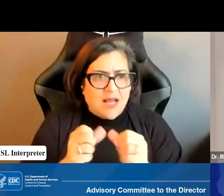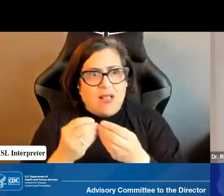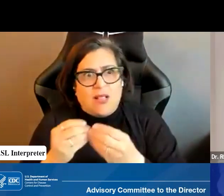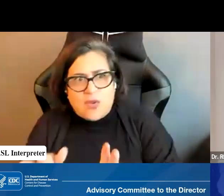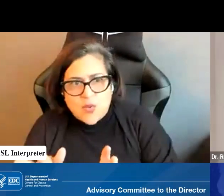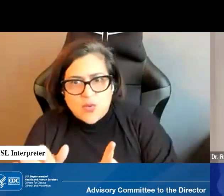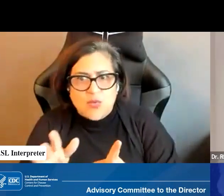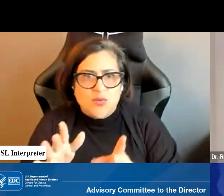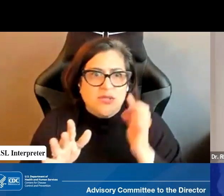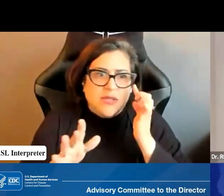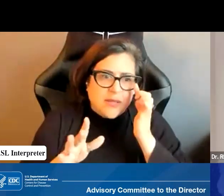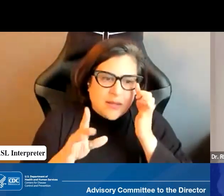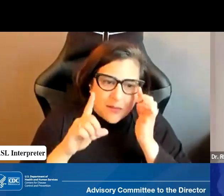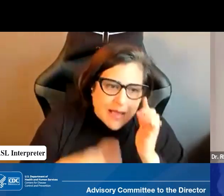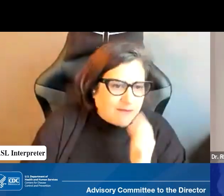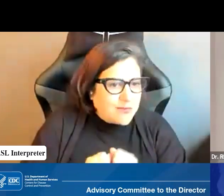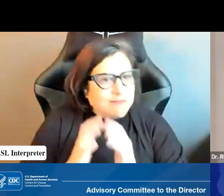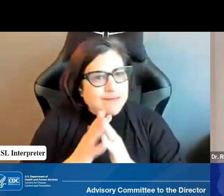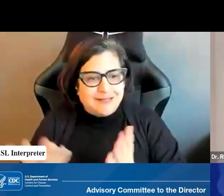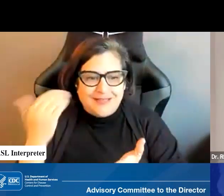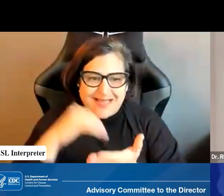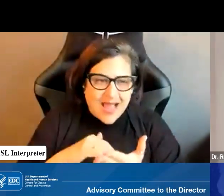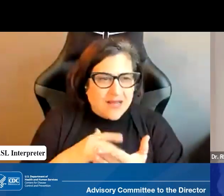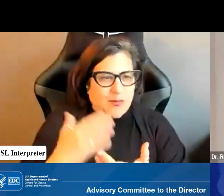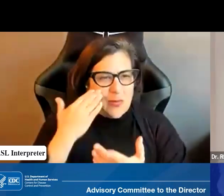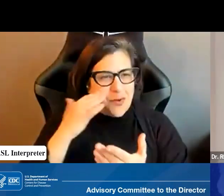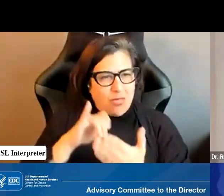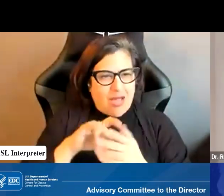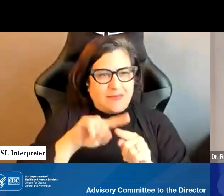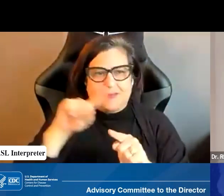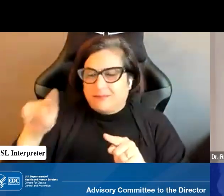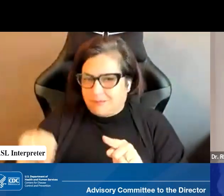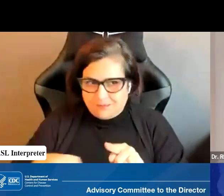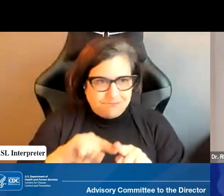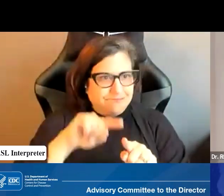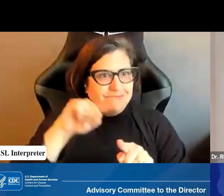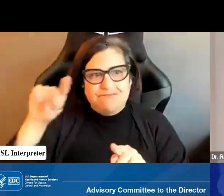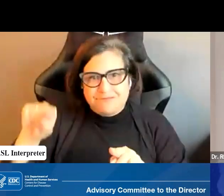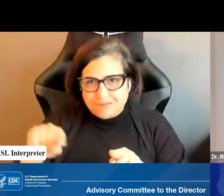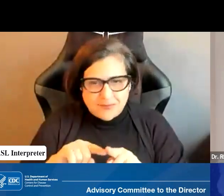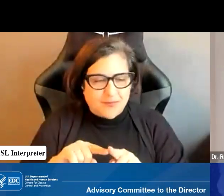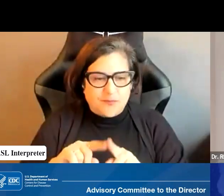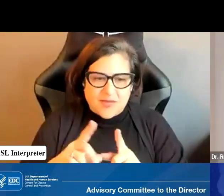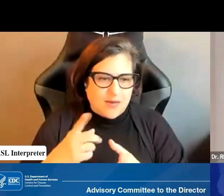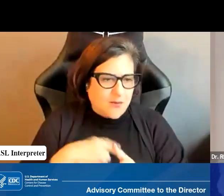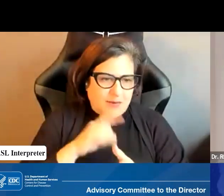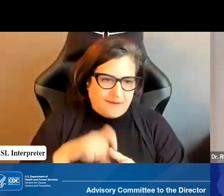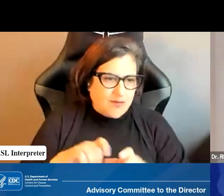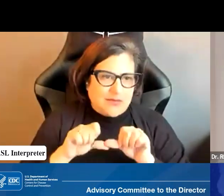We know that it's, we cycle through it and the ability to connect with